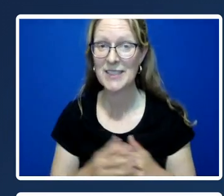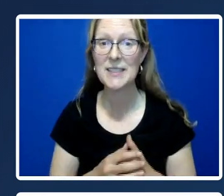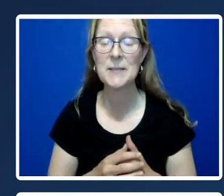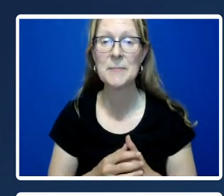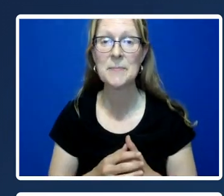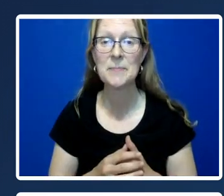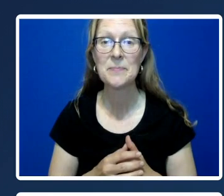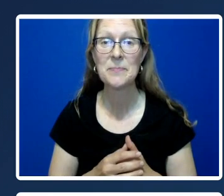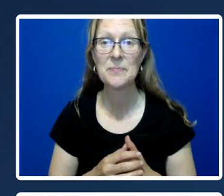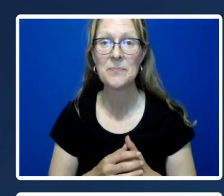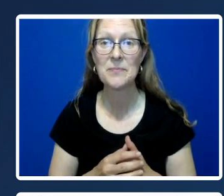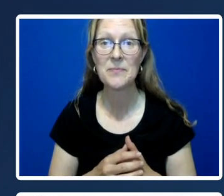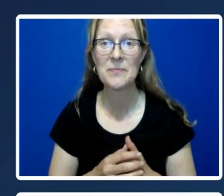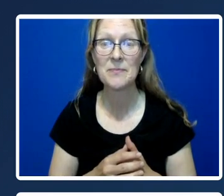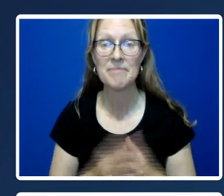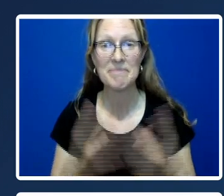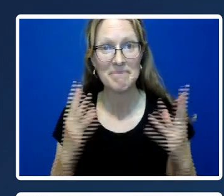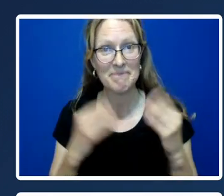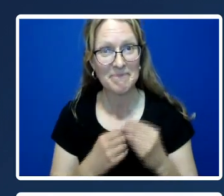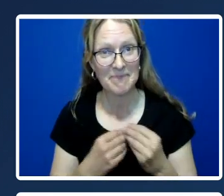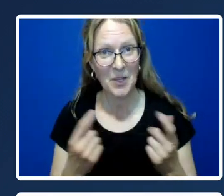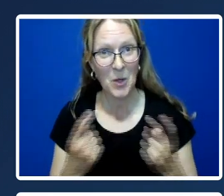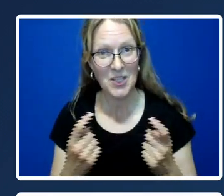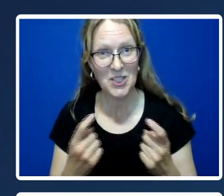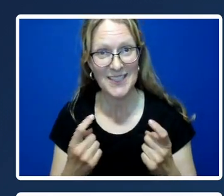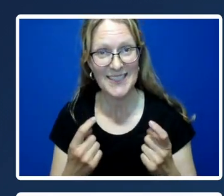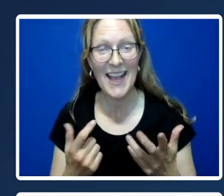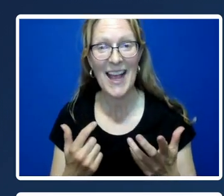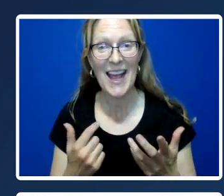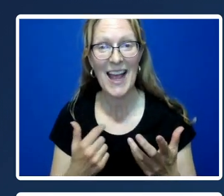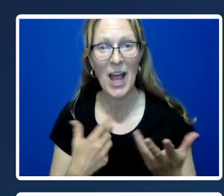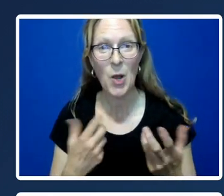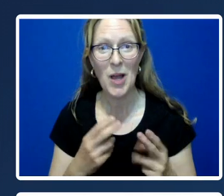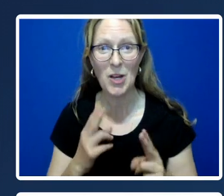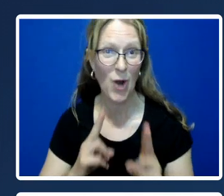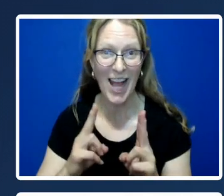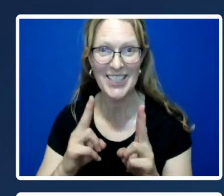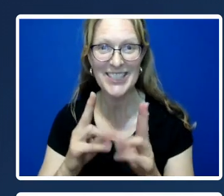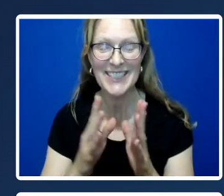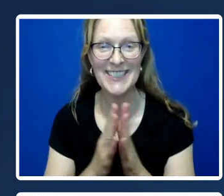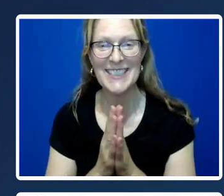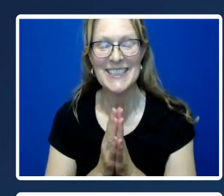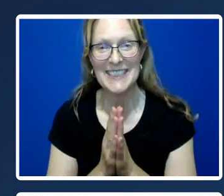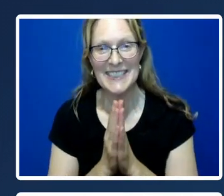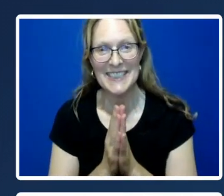And I don't want to try to rush through them. So, I will just ask you to please